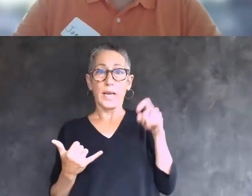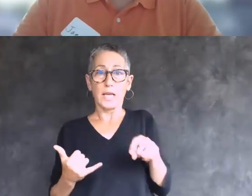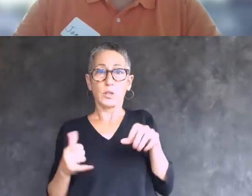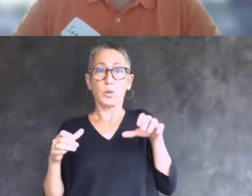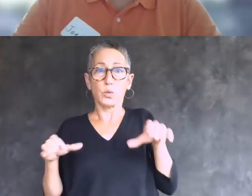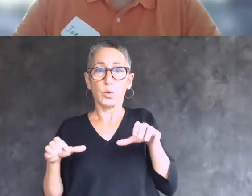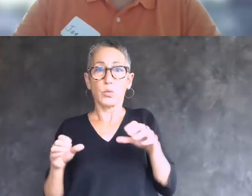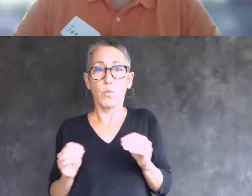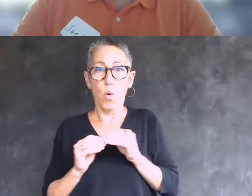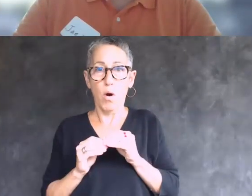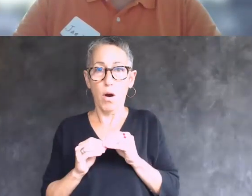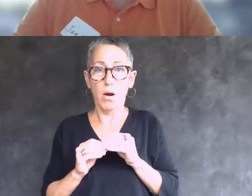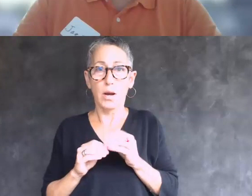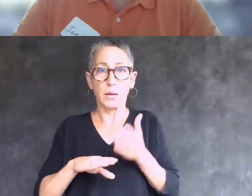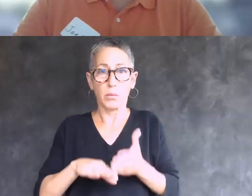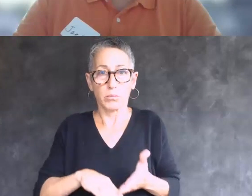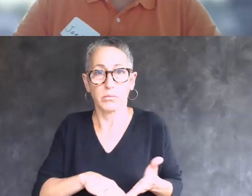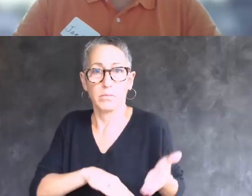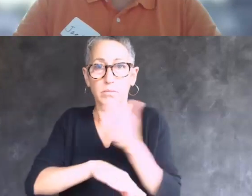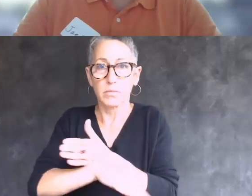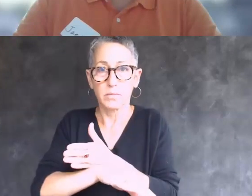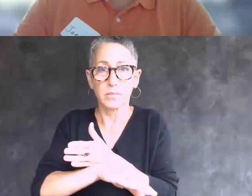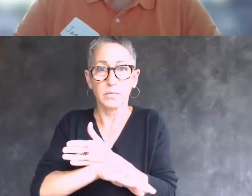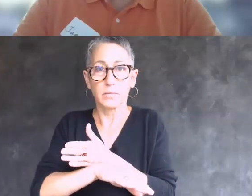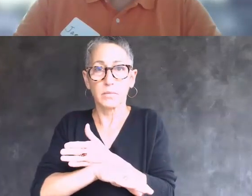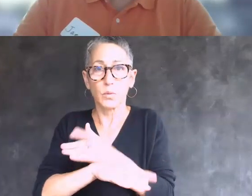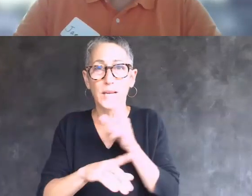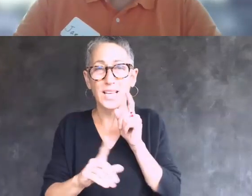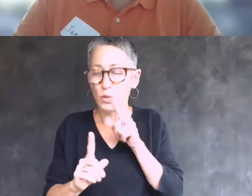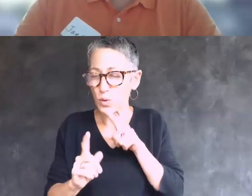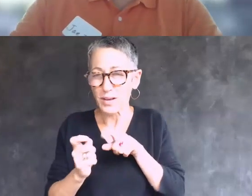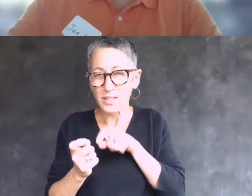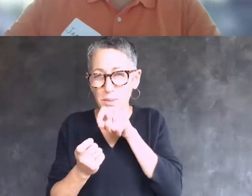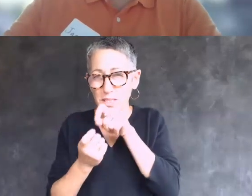have a specific set of targeted efforts to make sure that while that's happening,